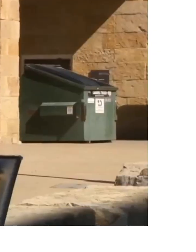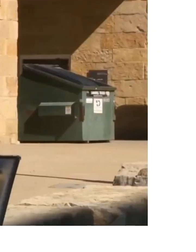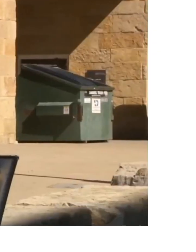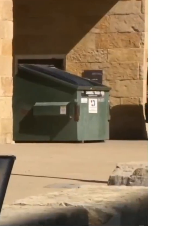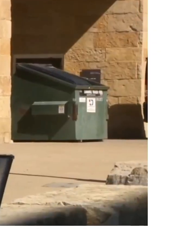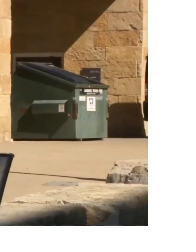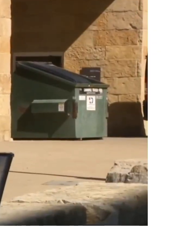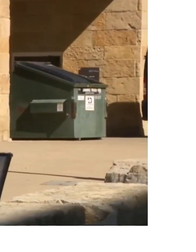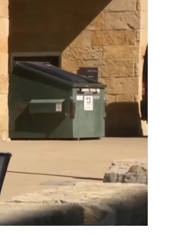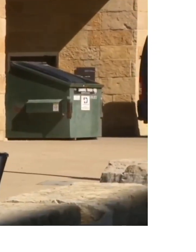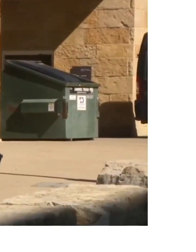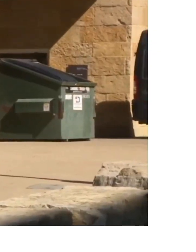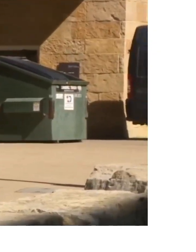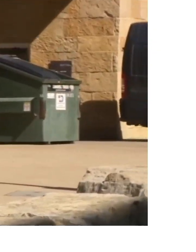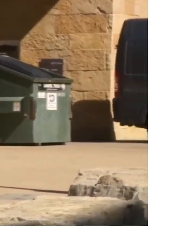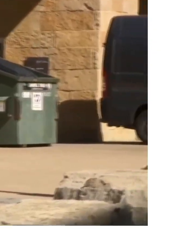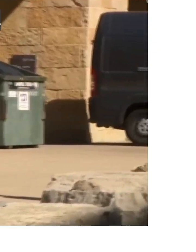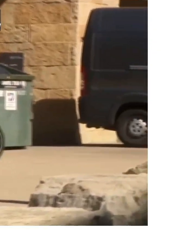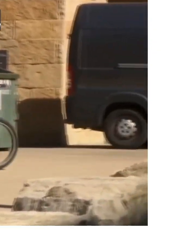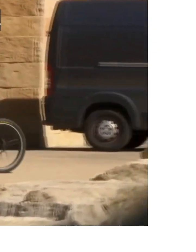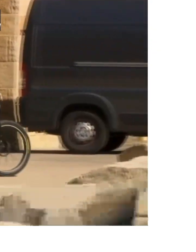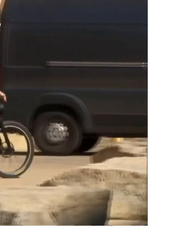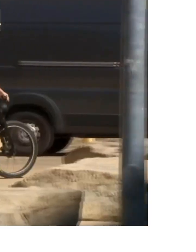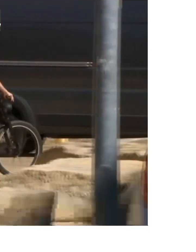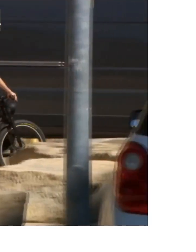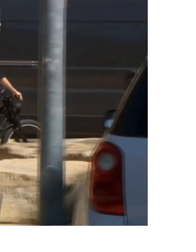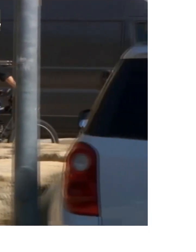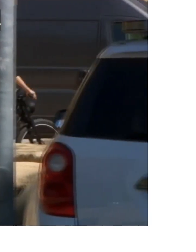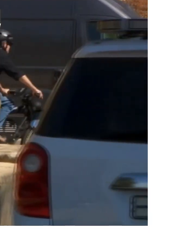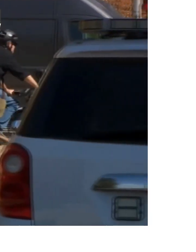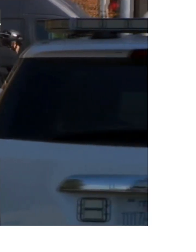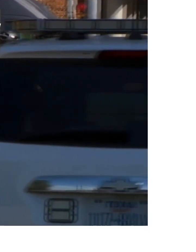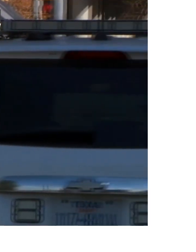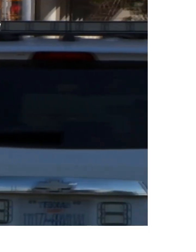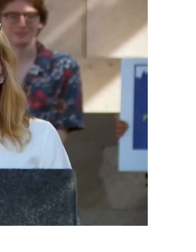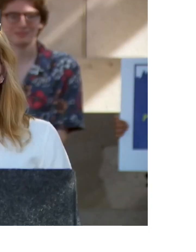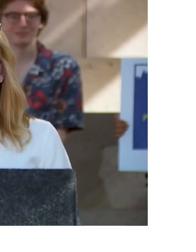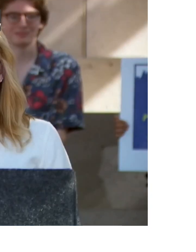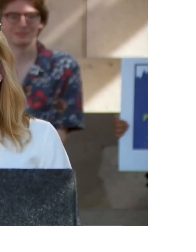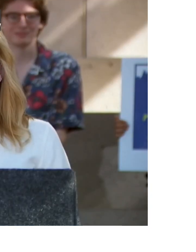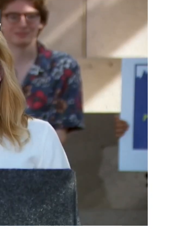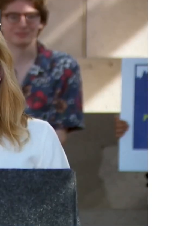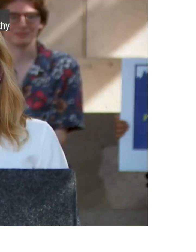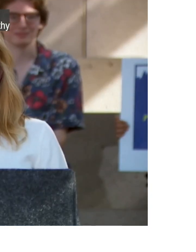through the lens of non-drivers. Next week really is an eye-opening opportunity to see our city and